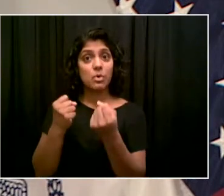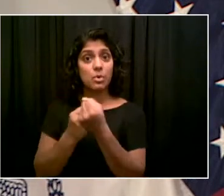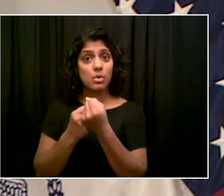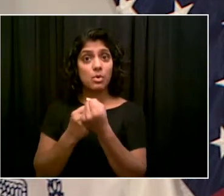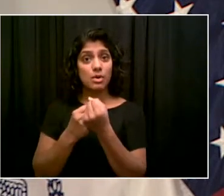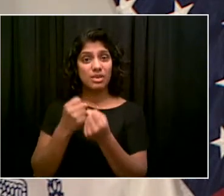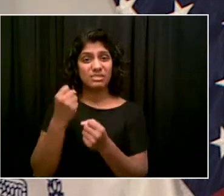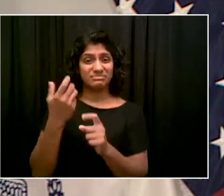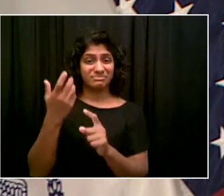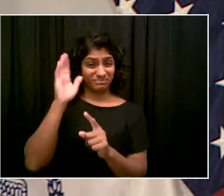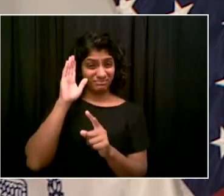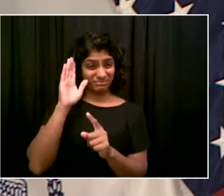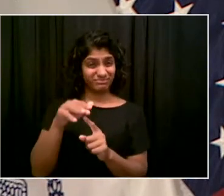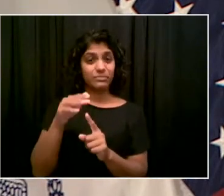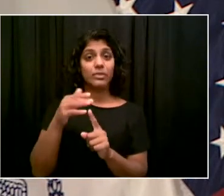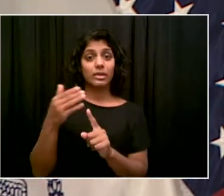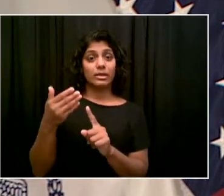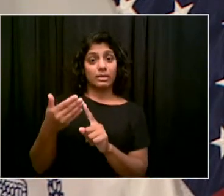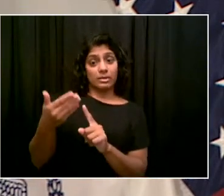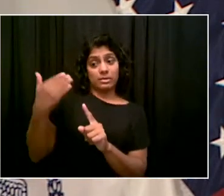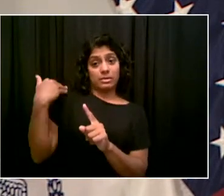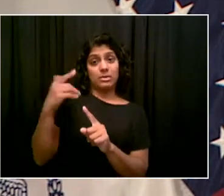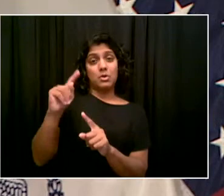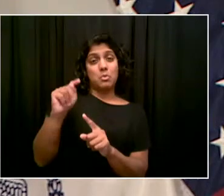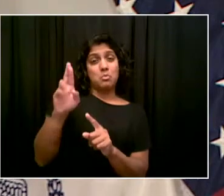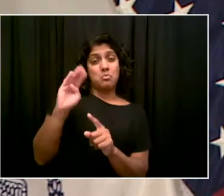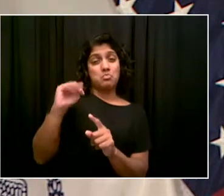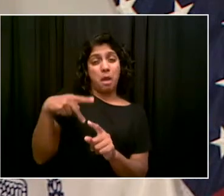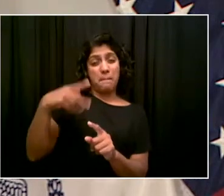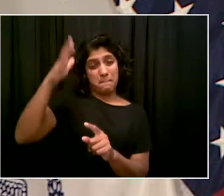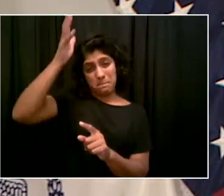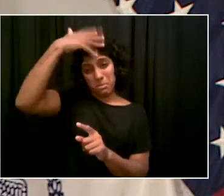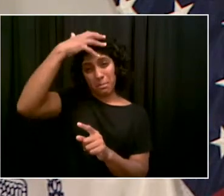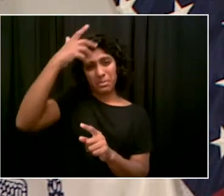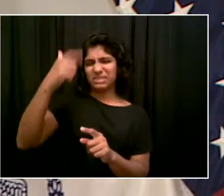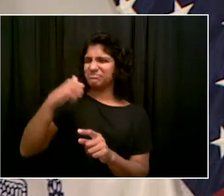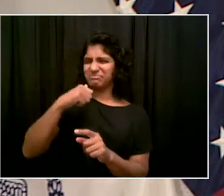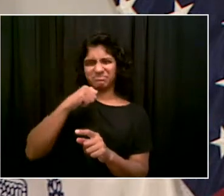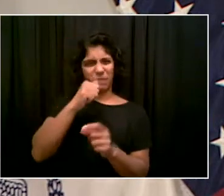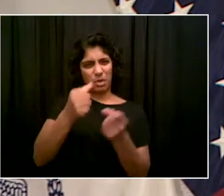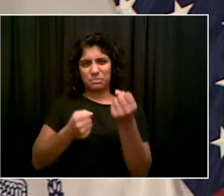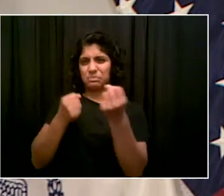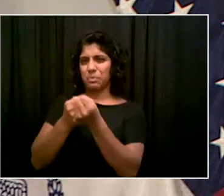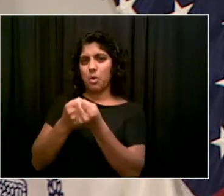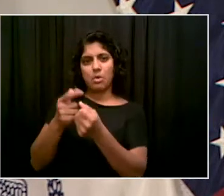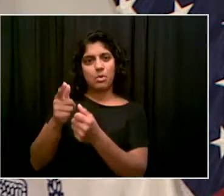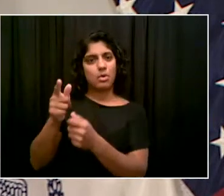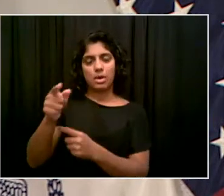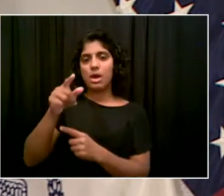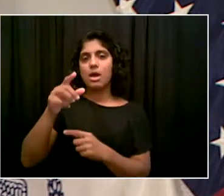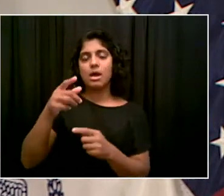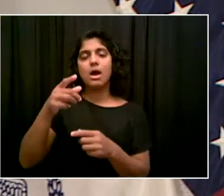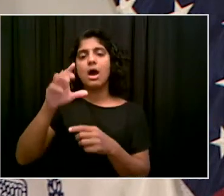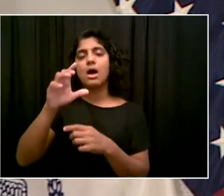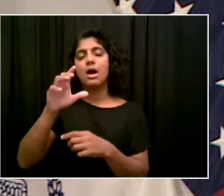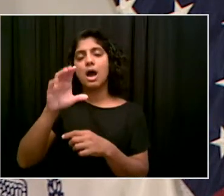BUTTIGIEG, HE